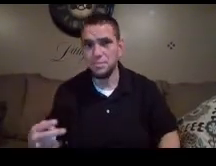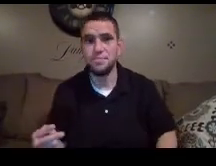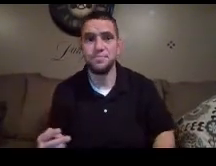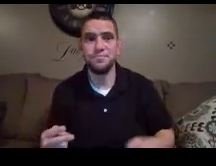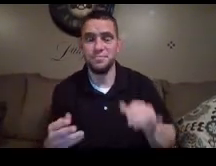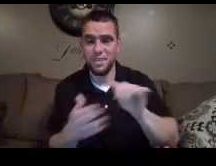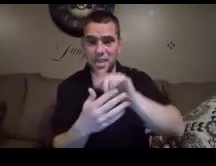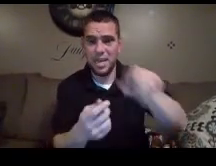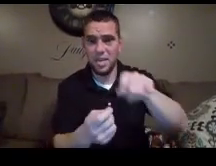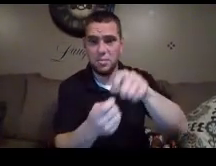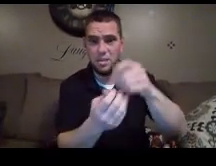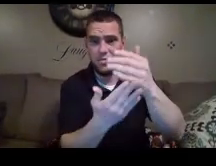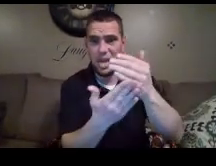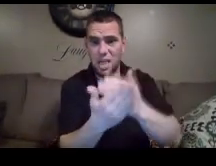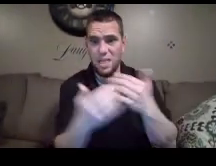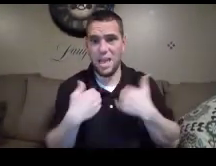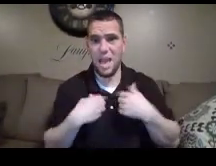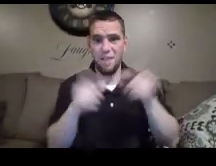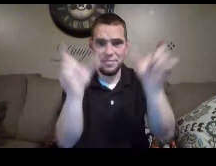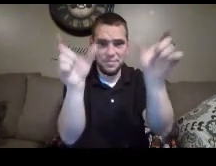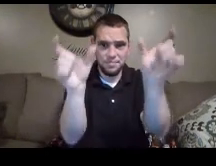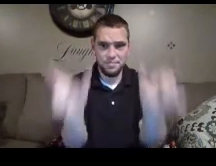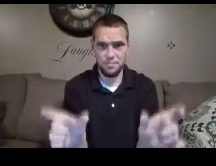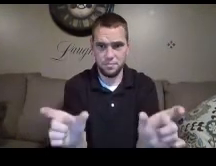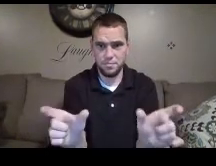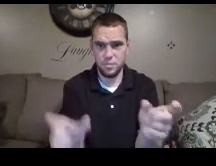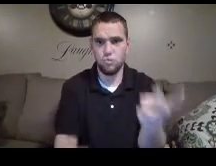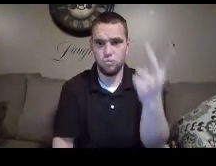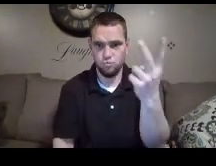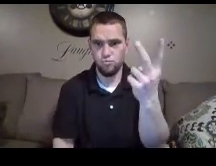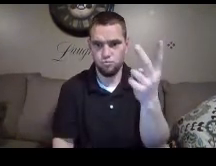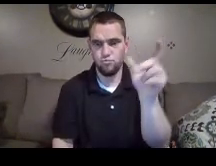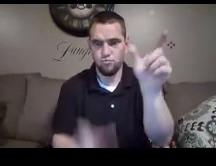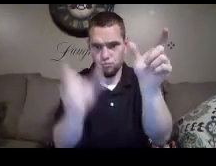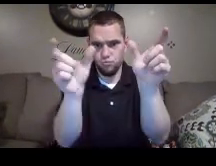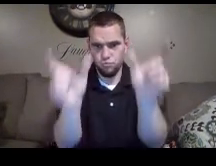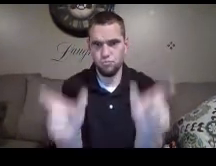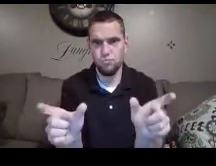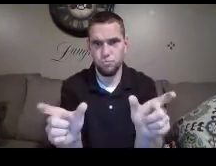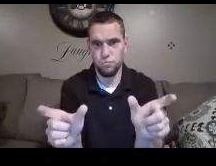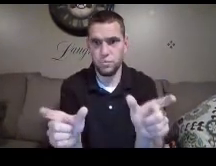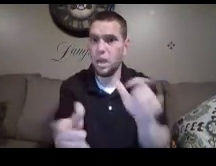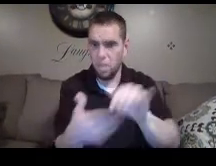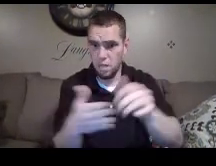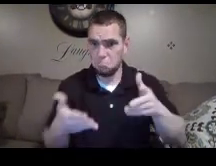two columns, and that's okay as long as you are using the column formatting.